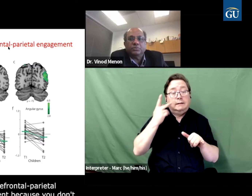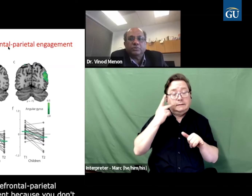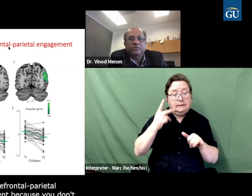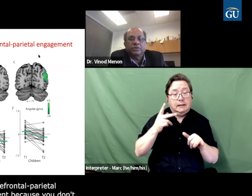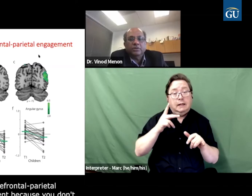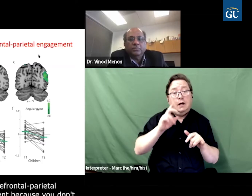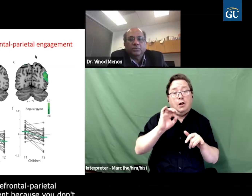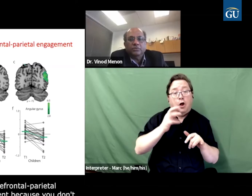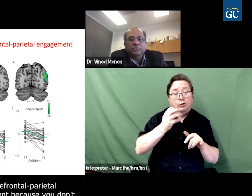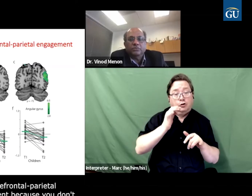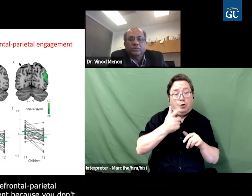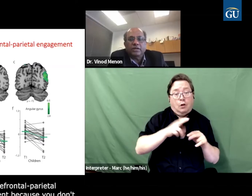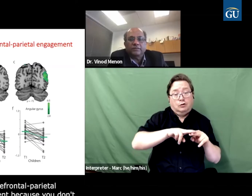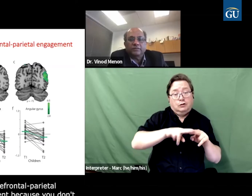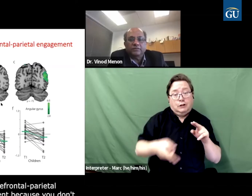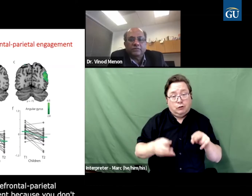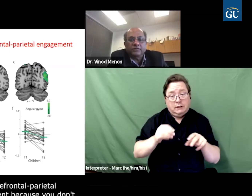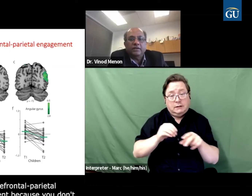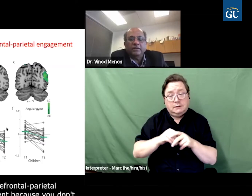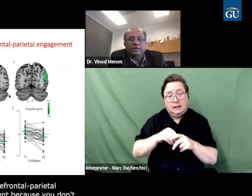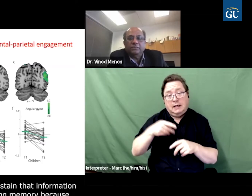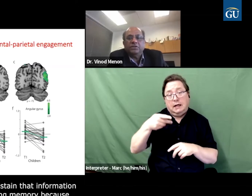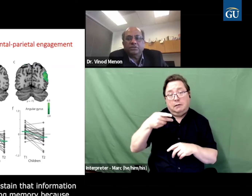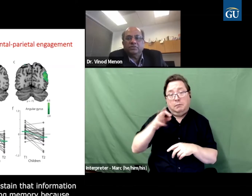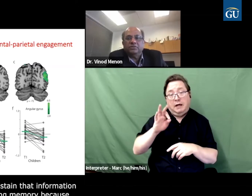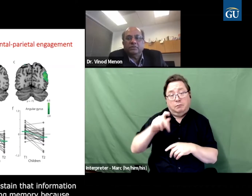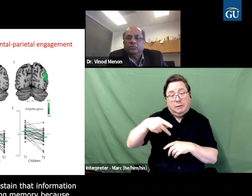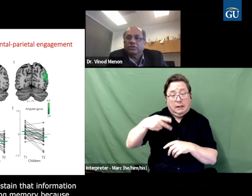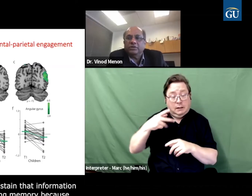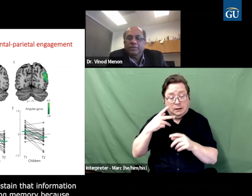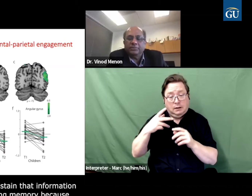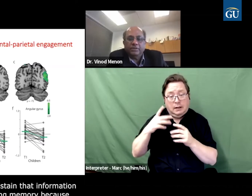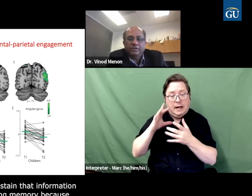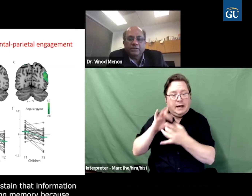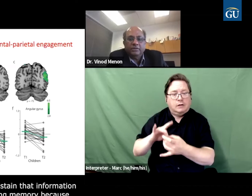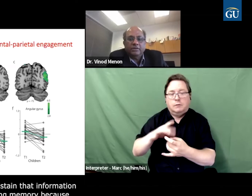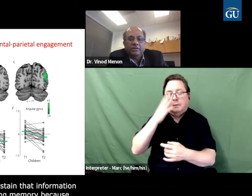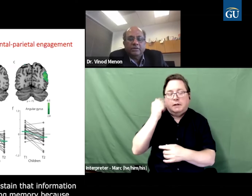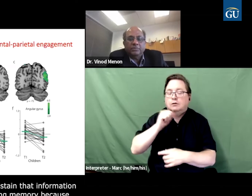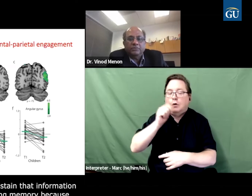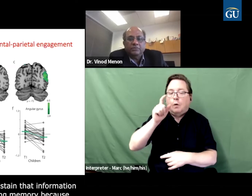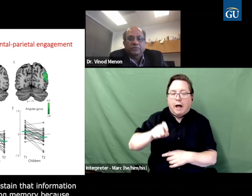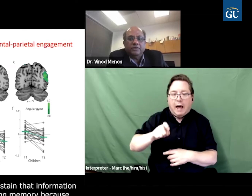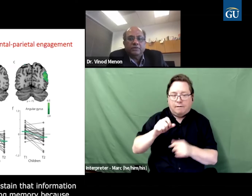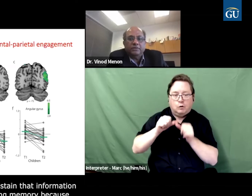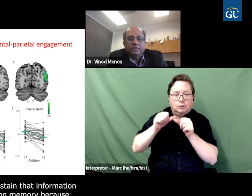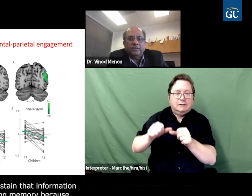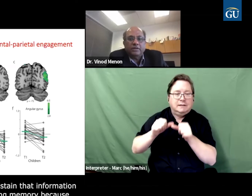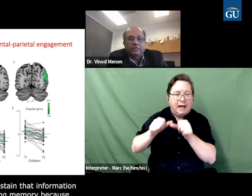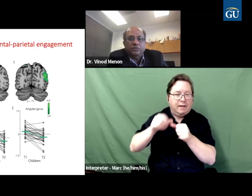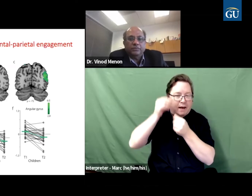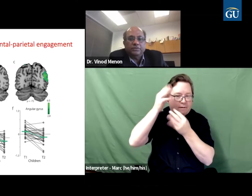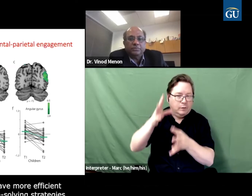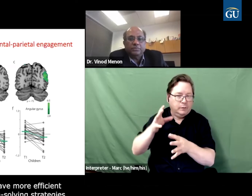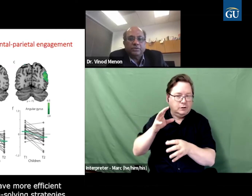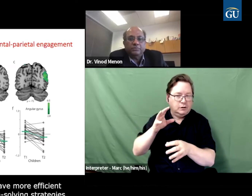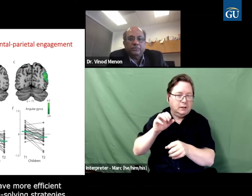parietal engagement because you don't have to sustain that information in working memory